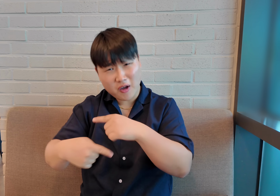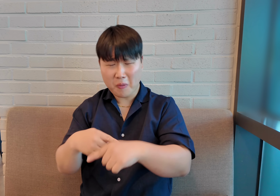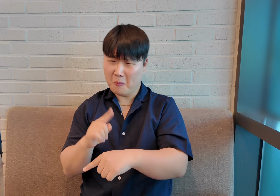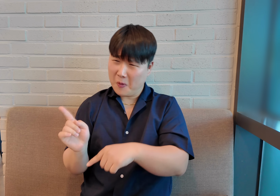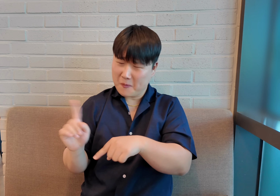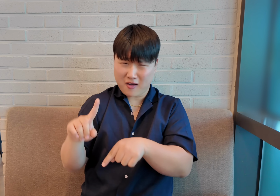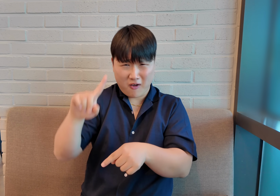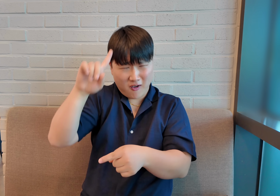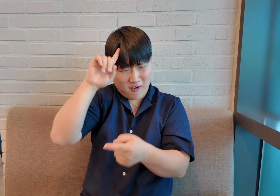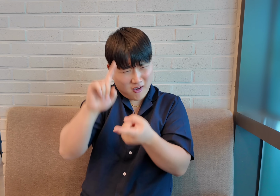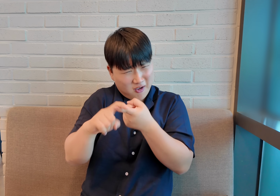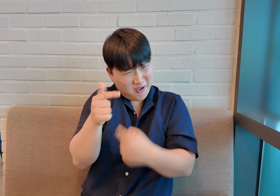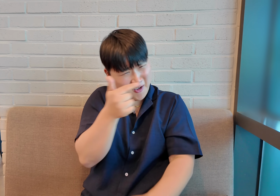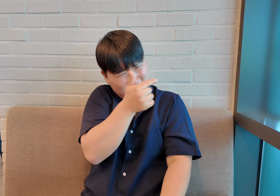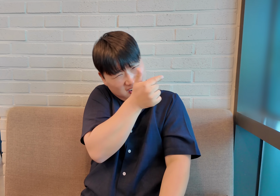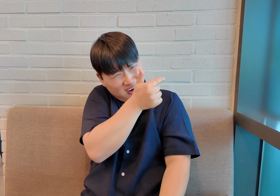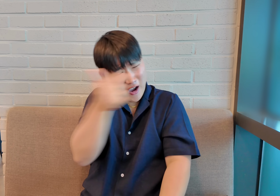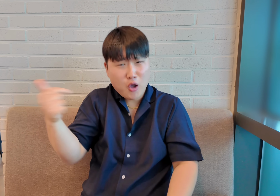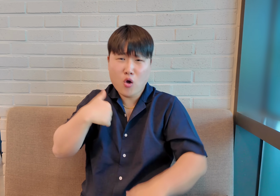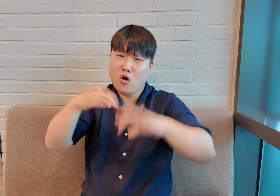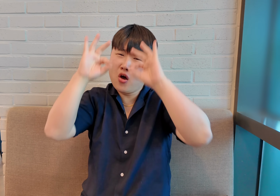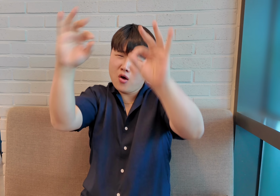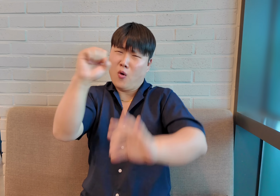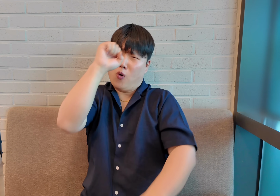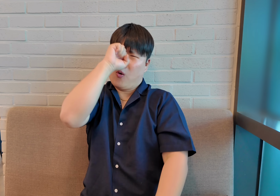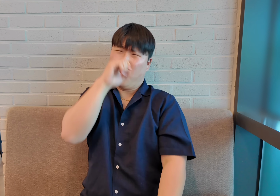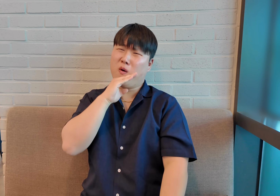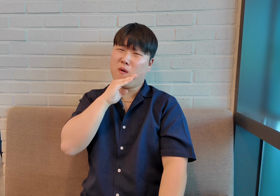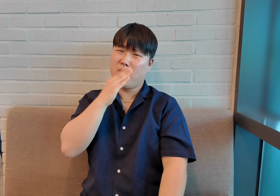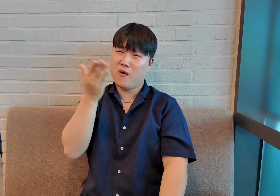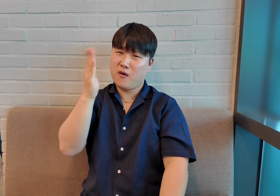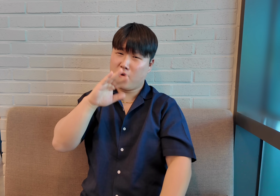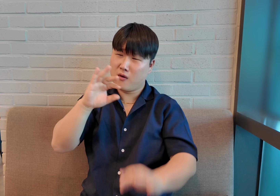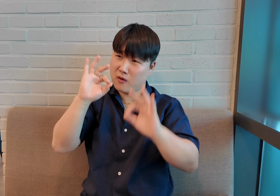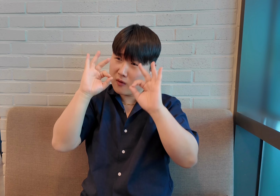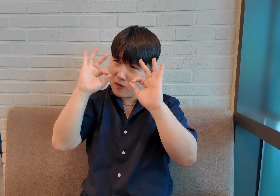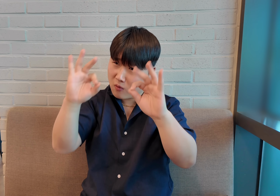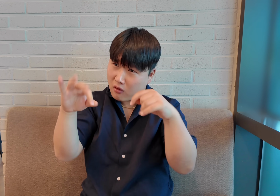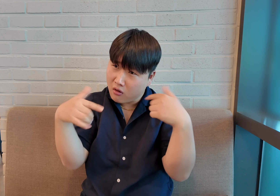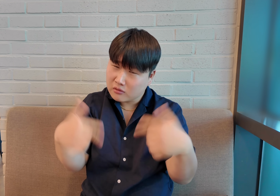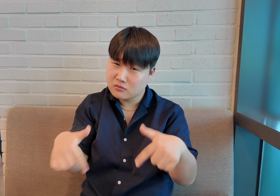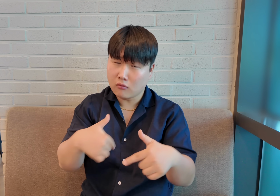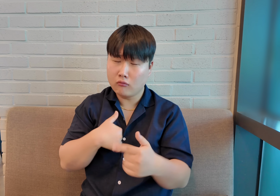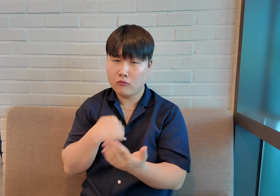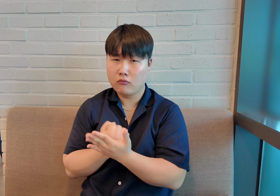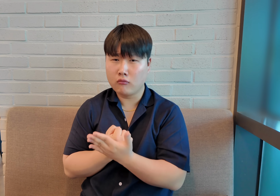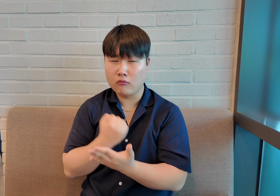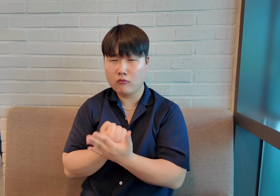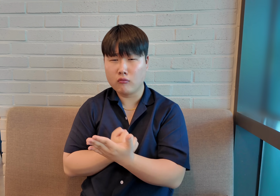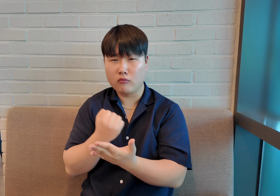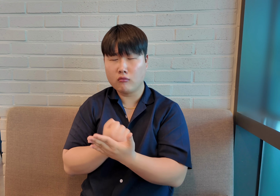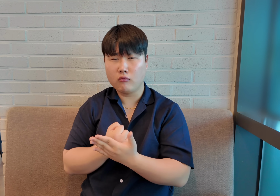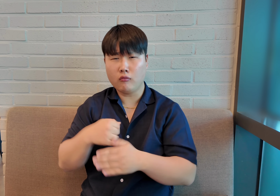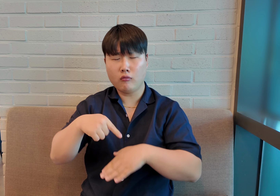in deaf people, deaf society, culture, and sign language, but there's always something missing and